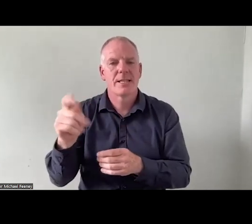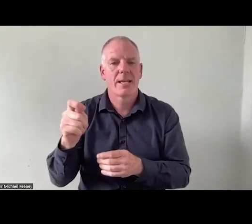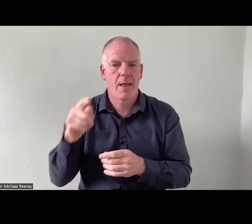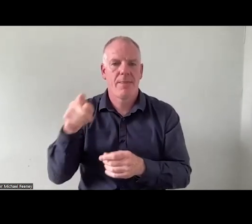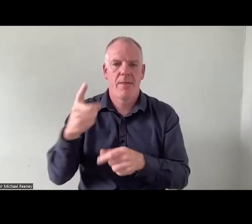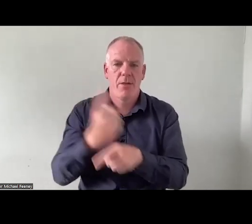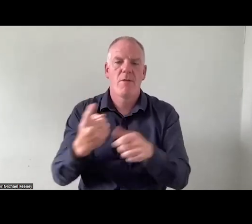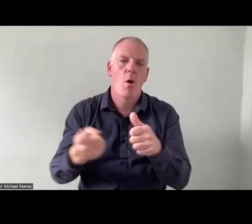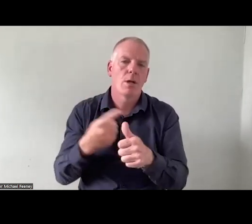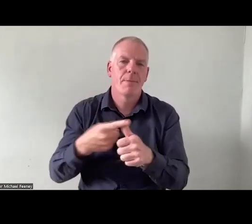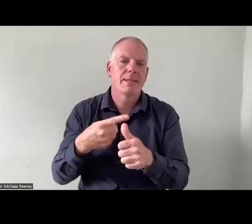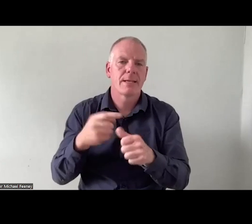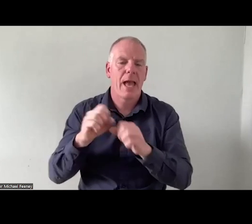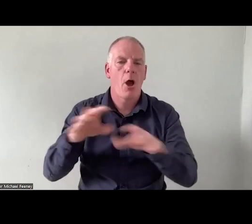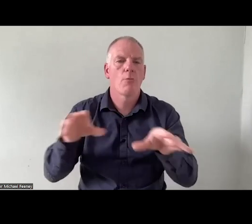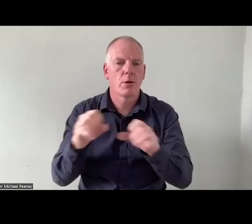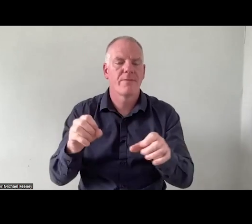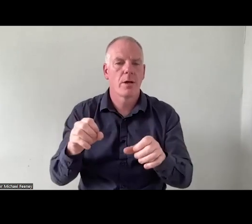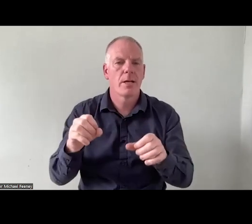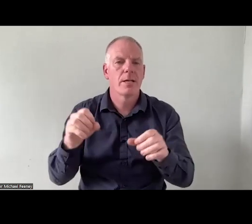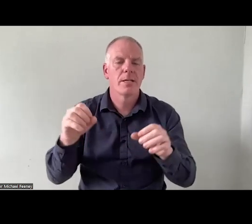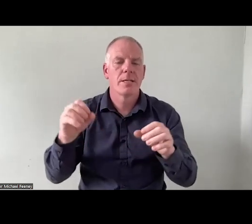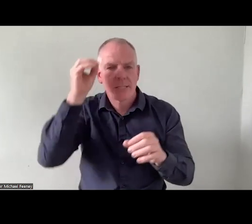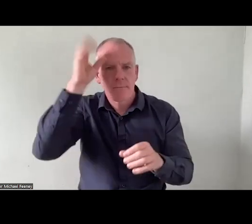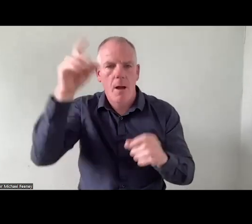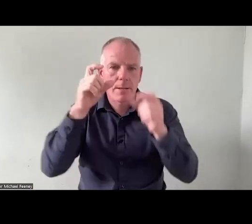to smart caption glasses at the National Theatre.